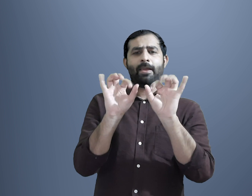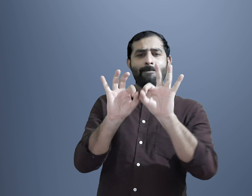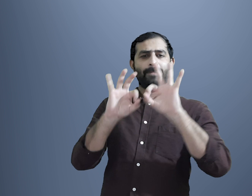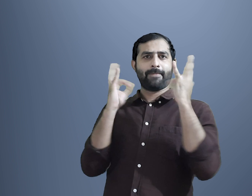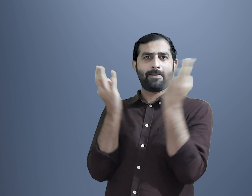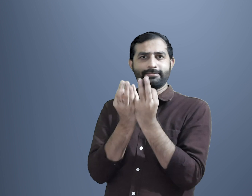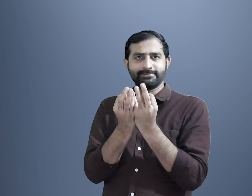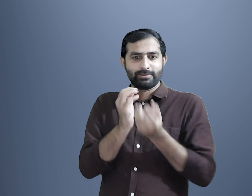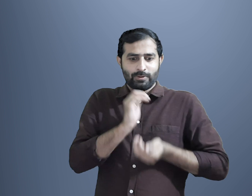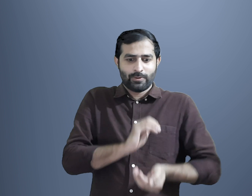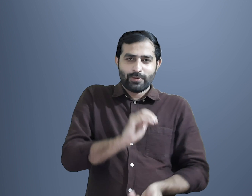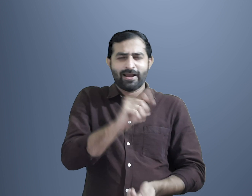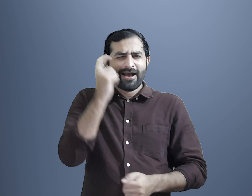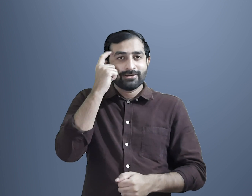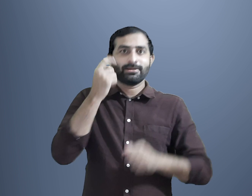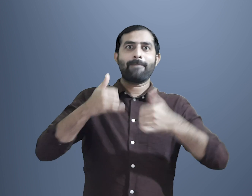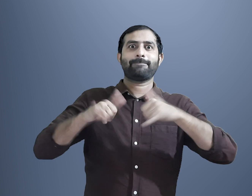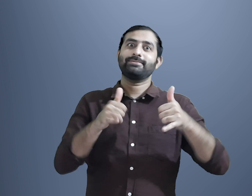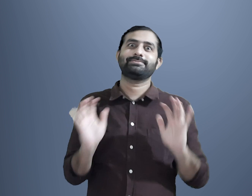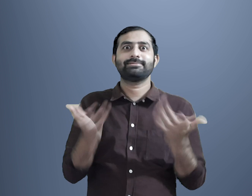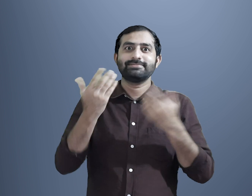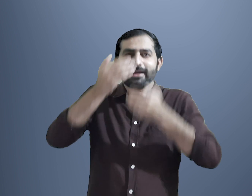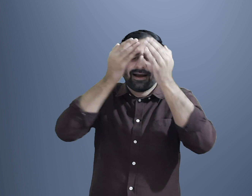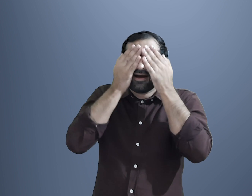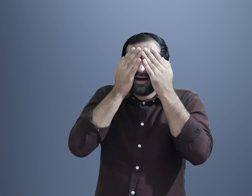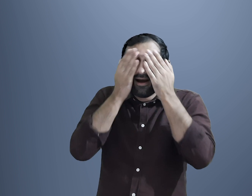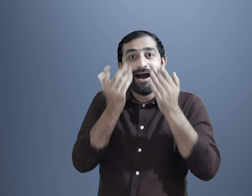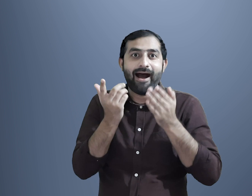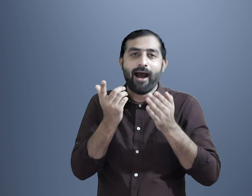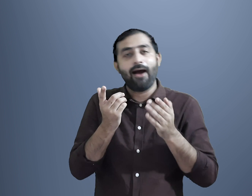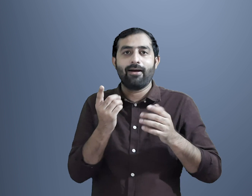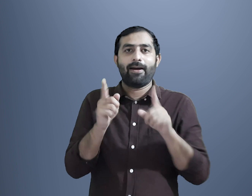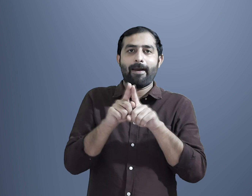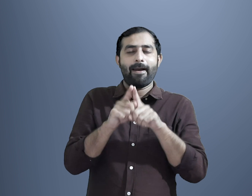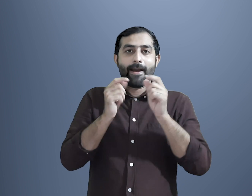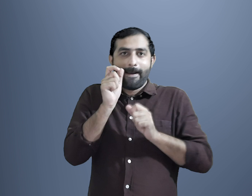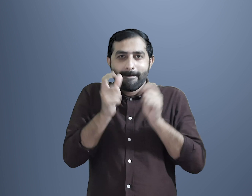Like playing hide & seek with mother and child hides